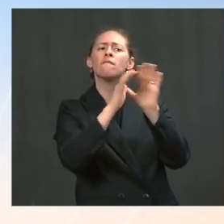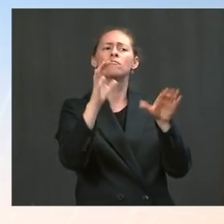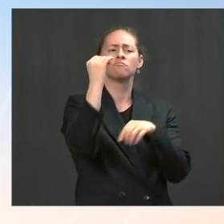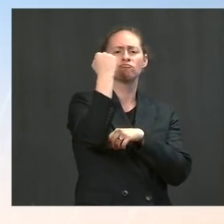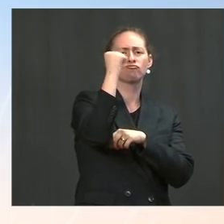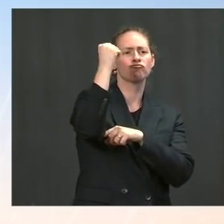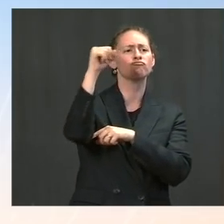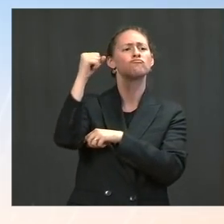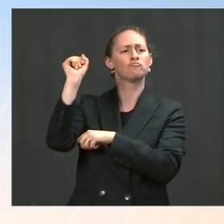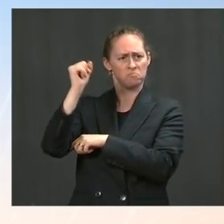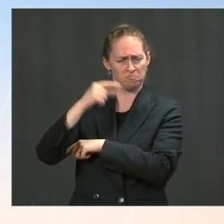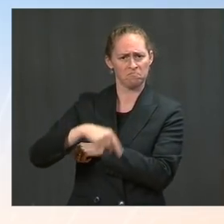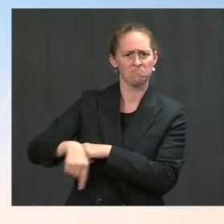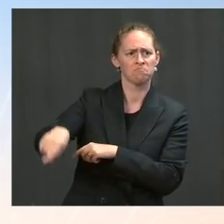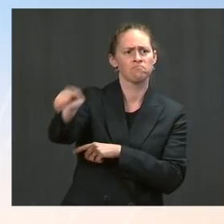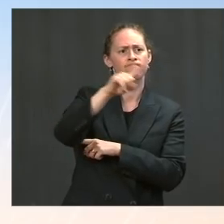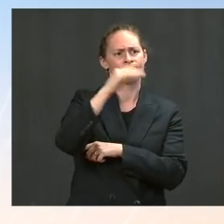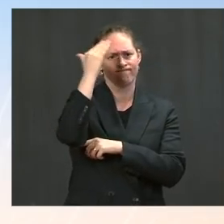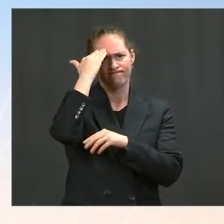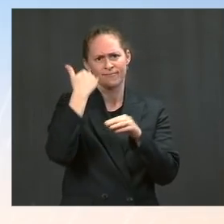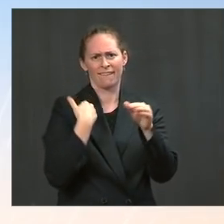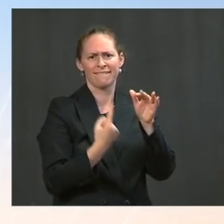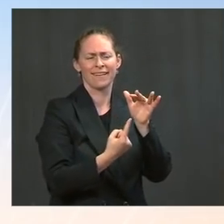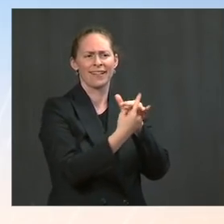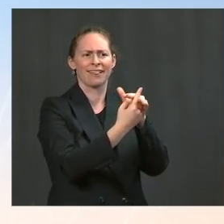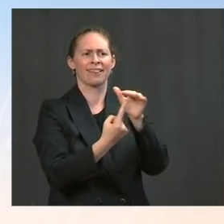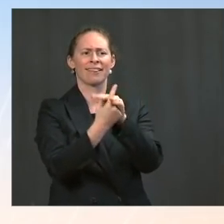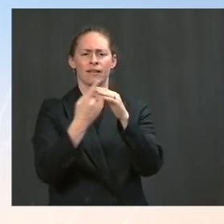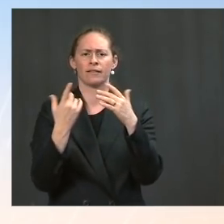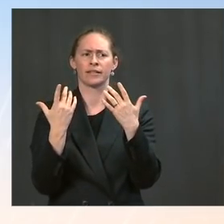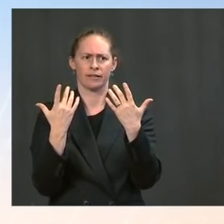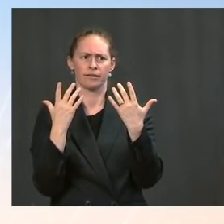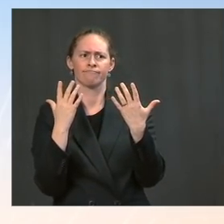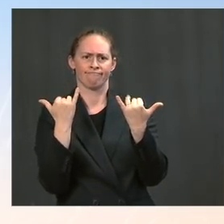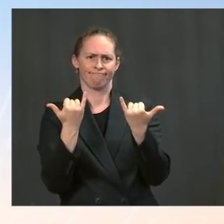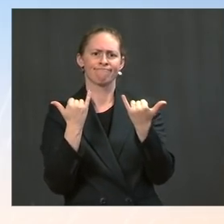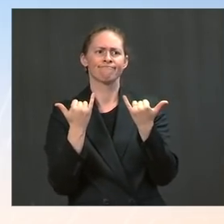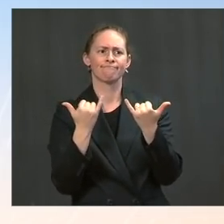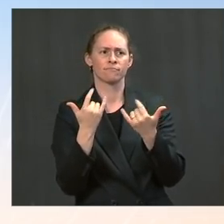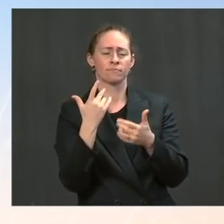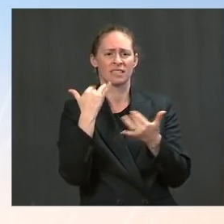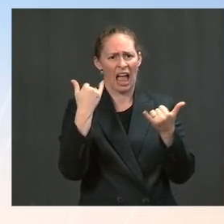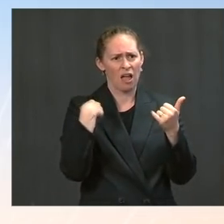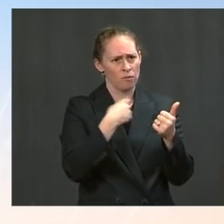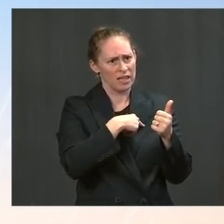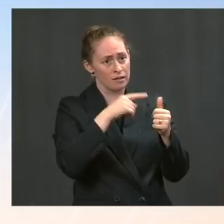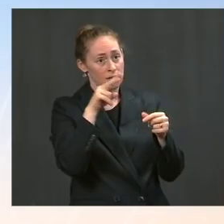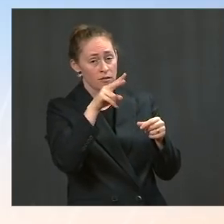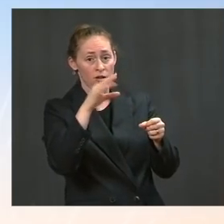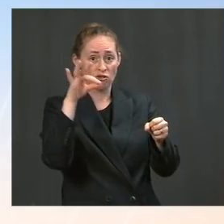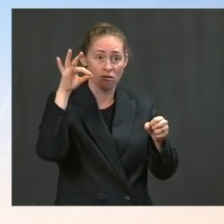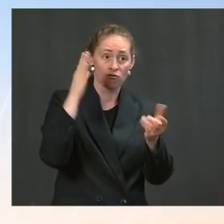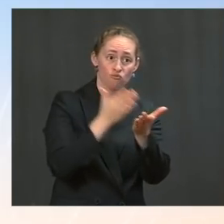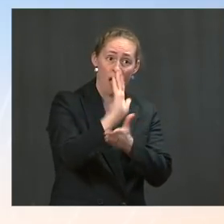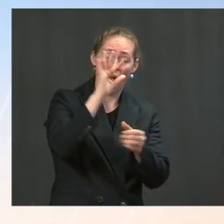that are more fundamental to our rights in this country than the right to vote. Go ahead. >> The Press: So, thank you -- The Press: For Africa, please. Ms. Psaki: I'll go to you right next,